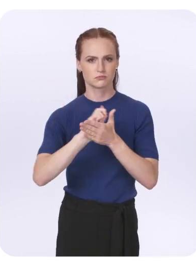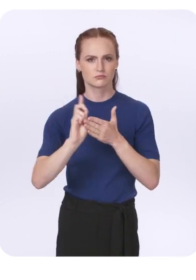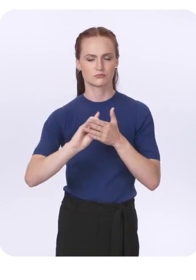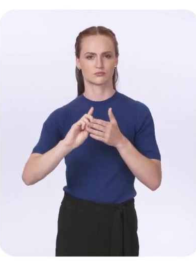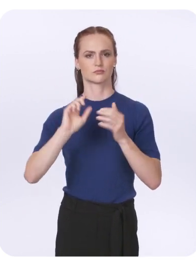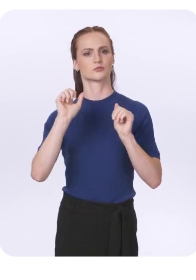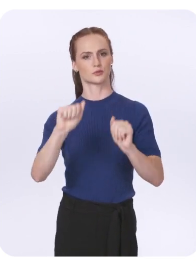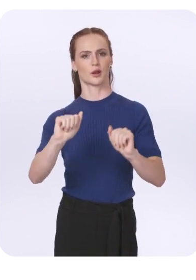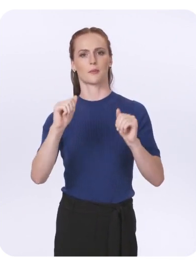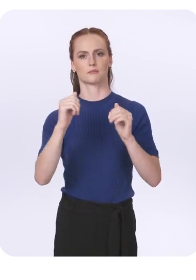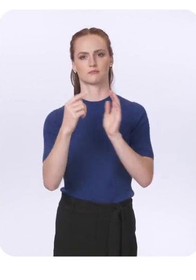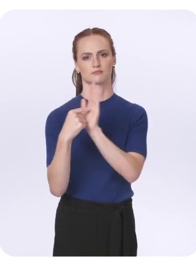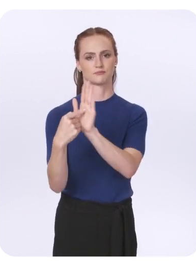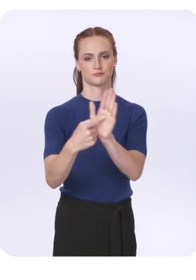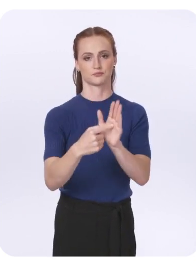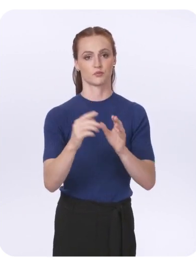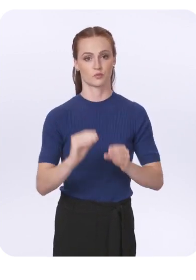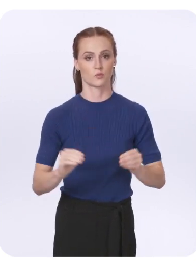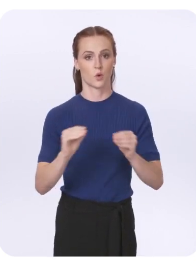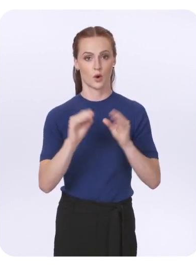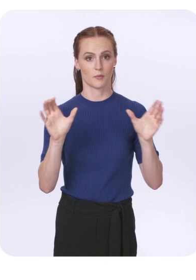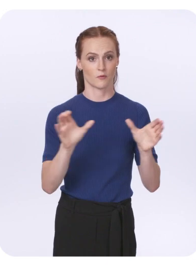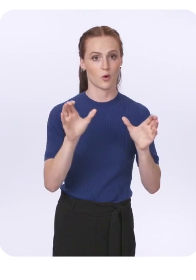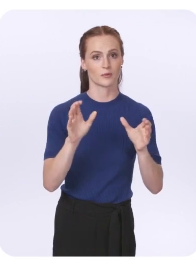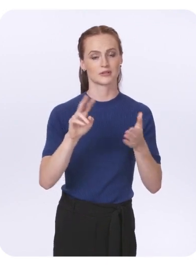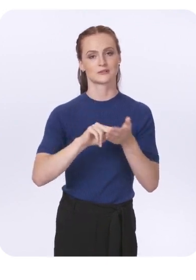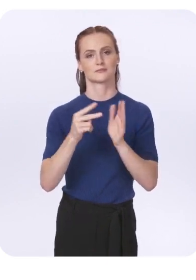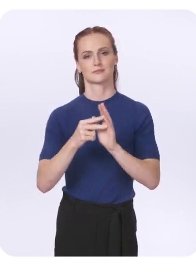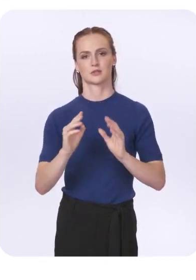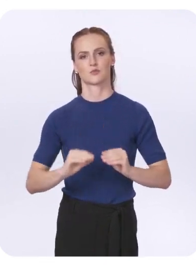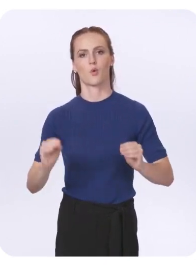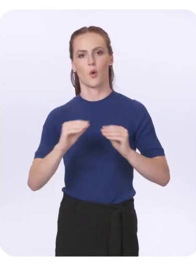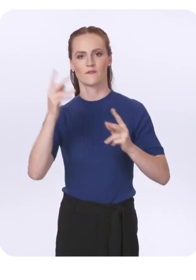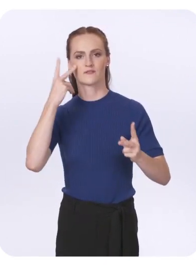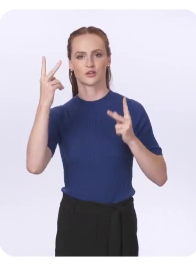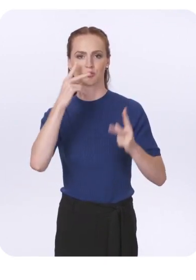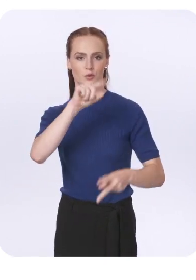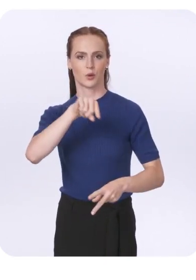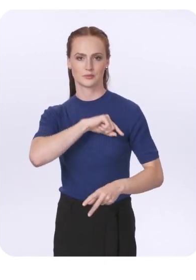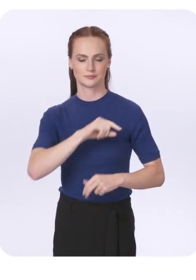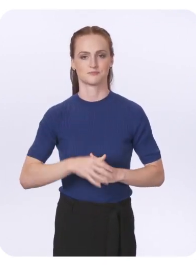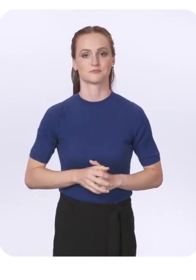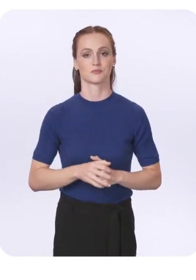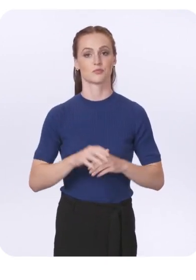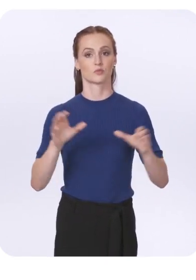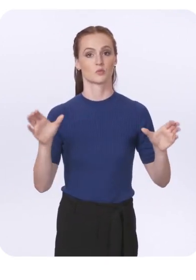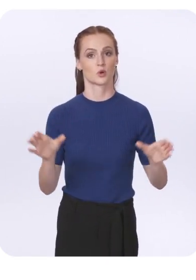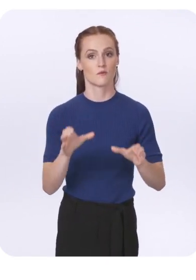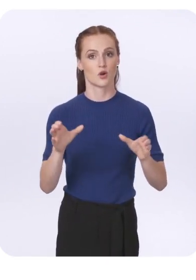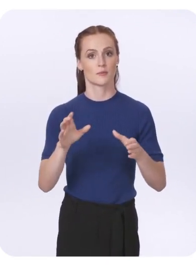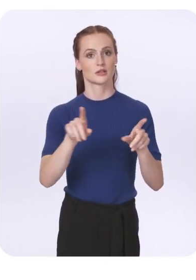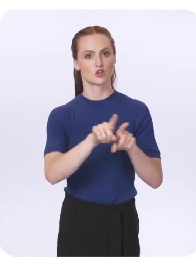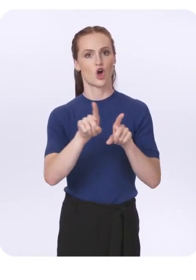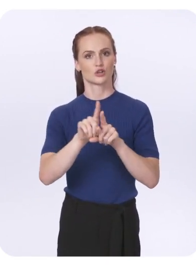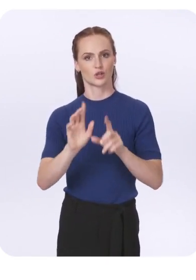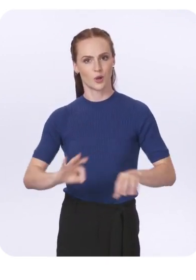More performance simply means more visual quality. But performance also matters far beyond just trying to achieve